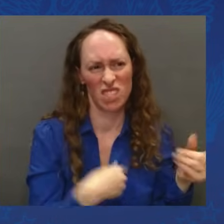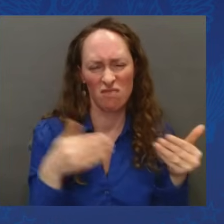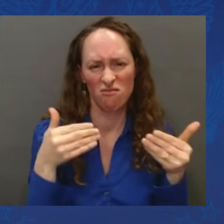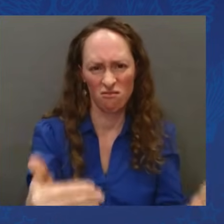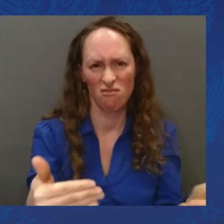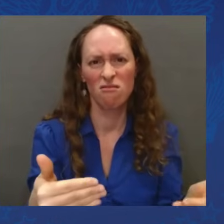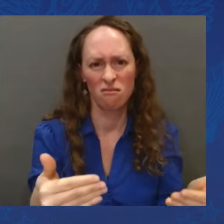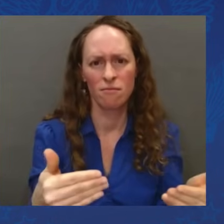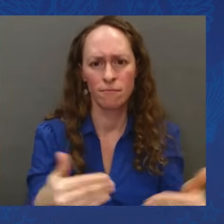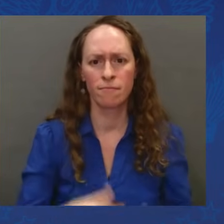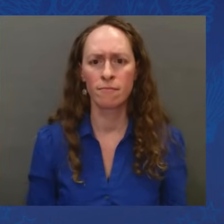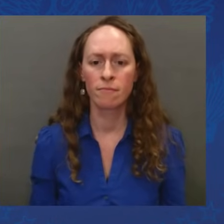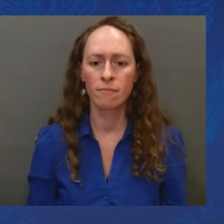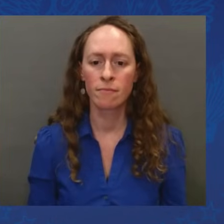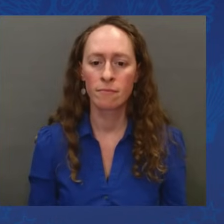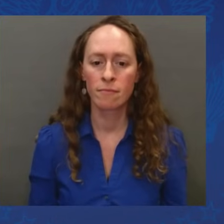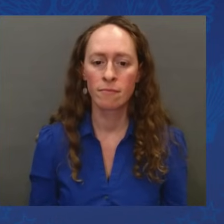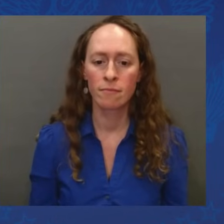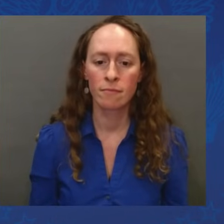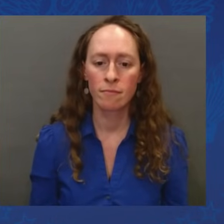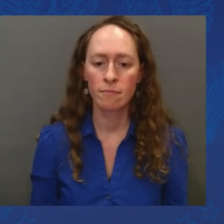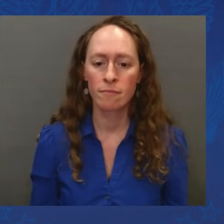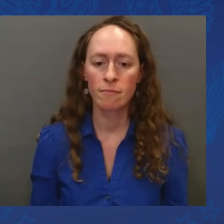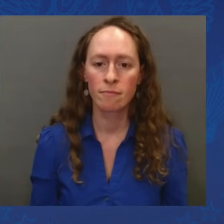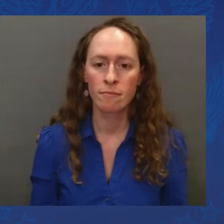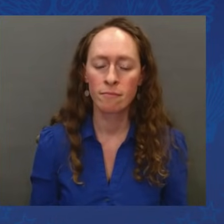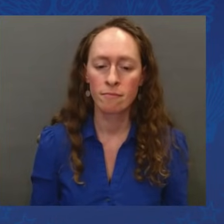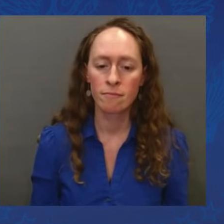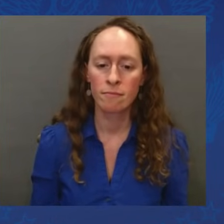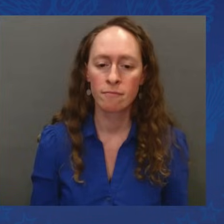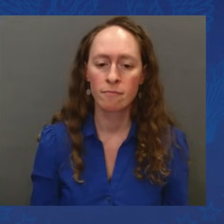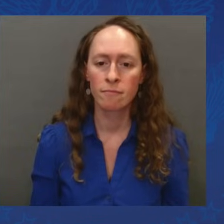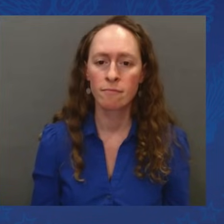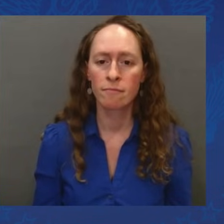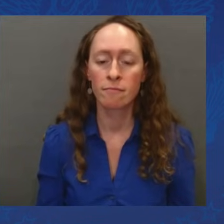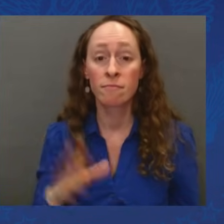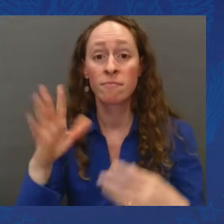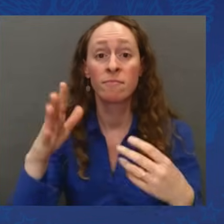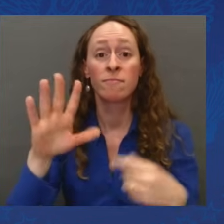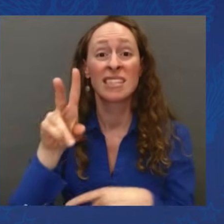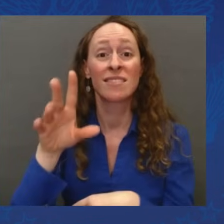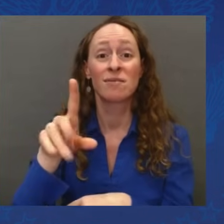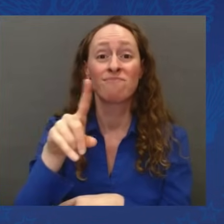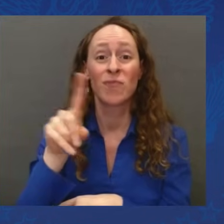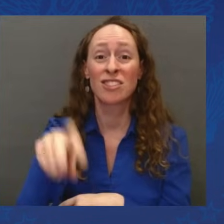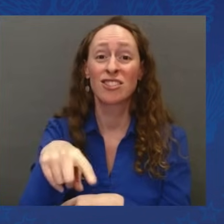on the Al-Shifa Hospital, as it tries to contain